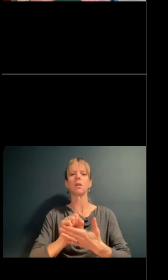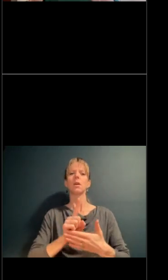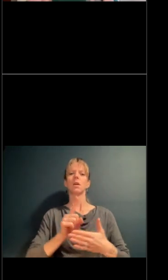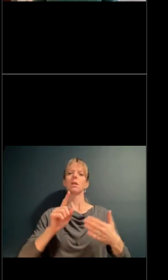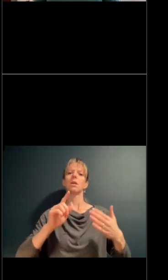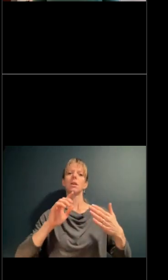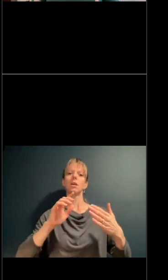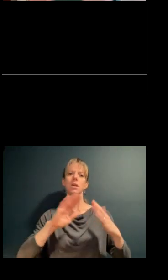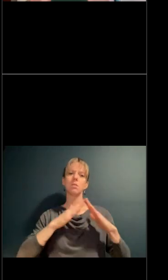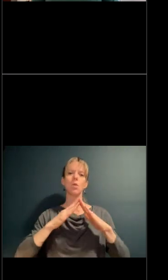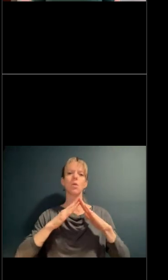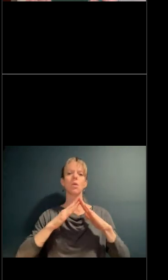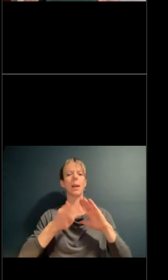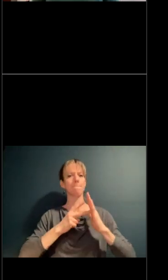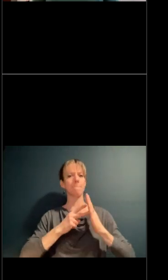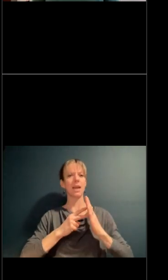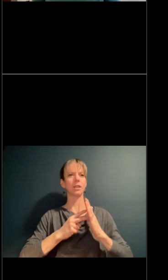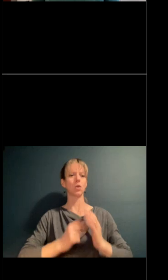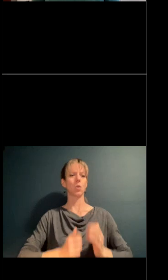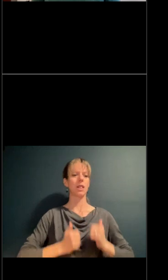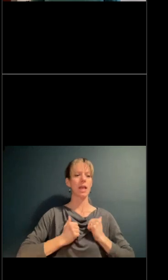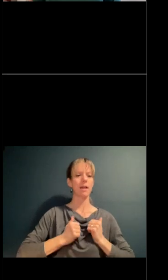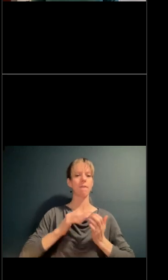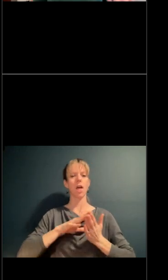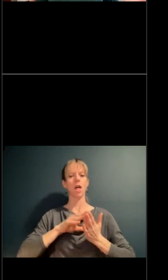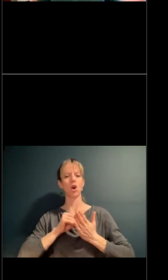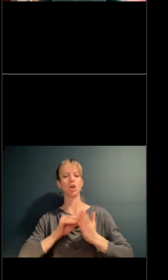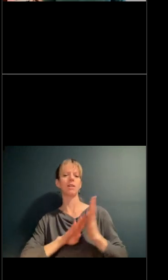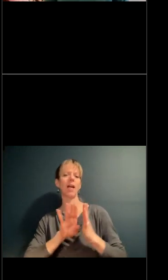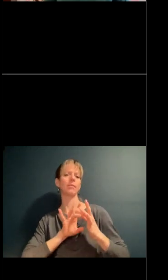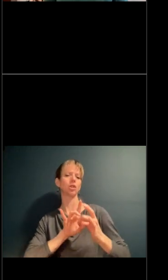and learning, in relationship with one another. There’s a big difference here between